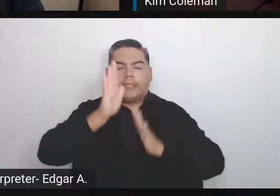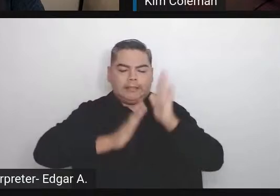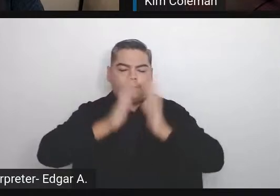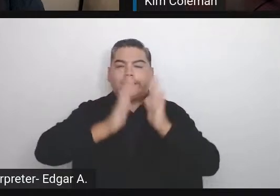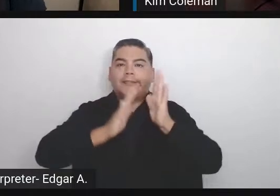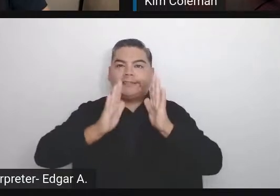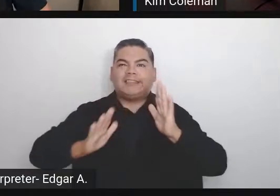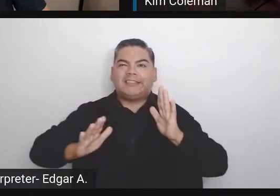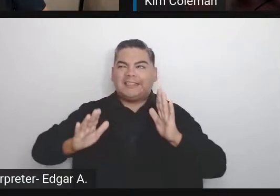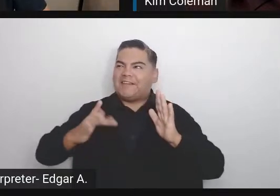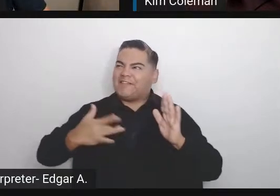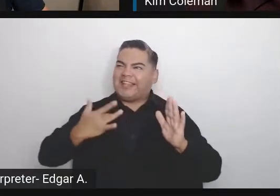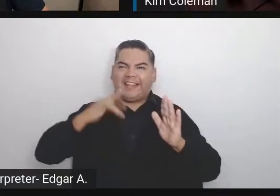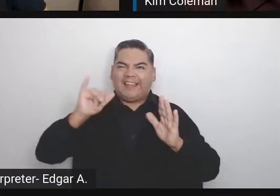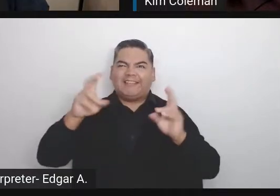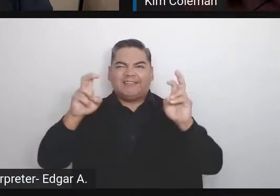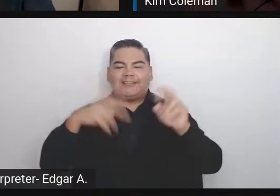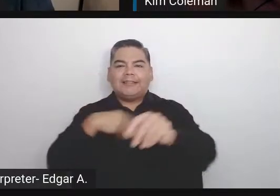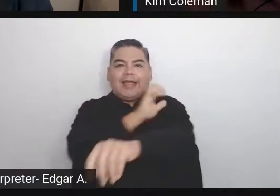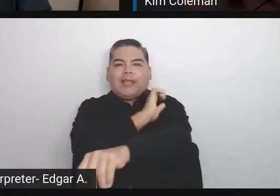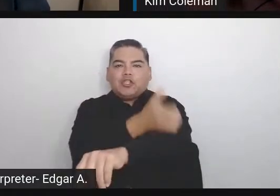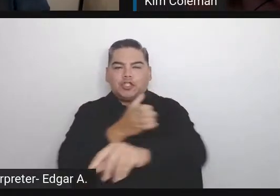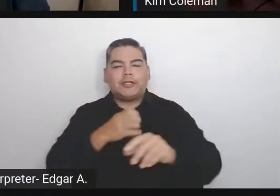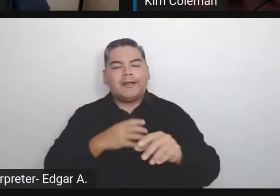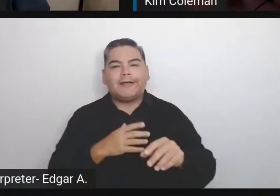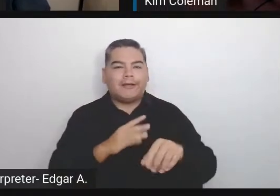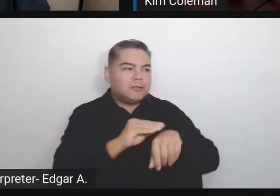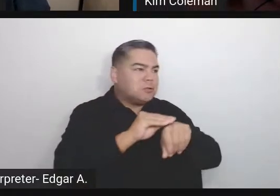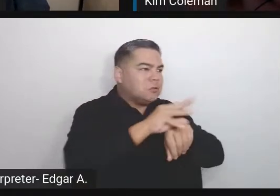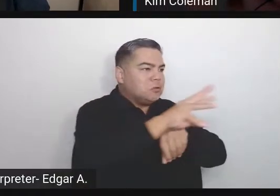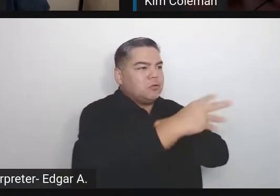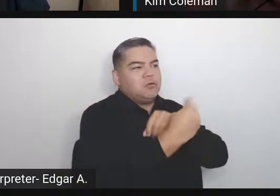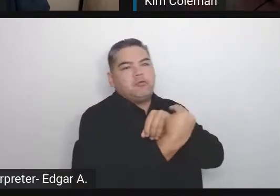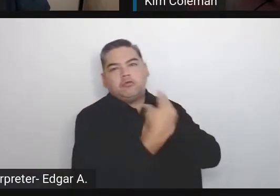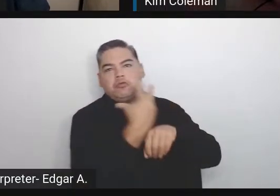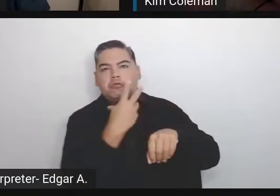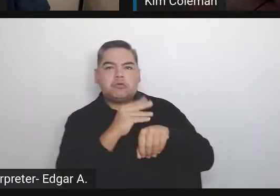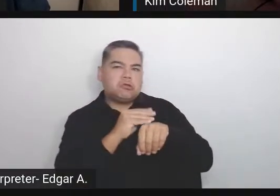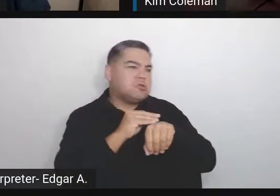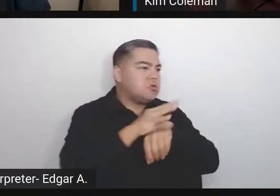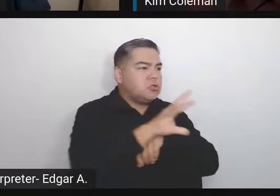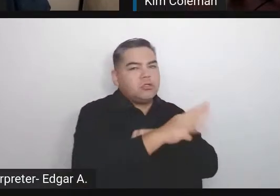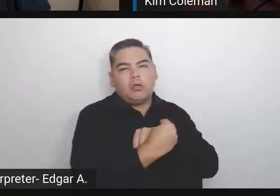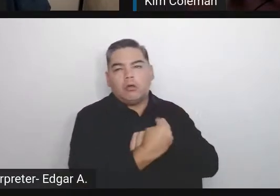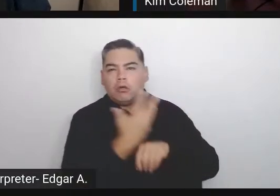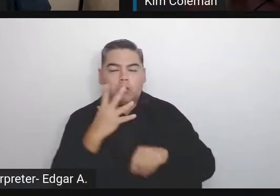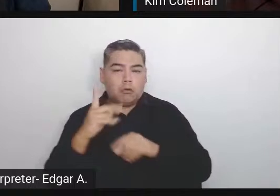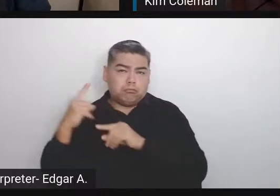younger people in this community because you have been two years without that face to face war without feeling the energy